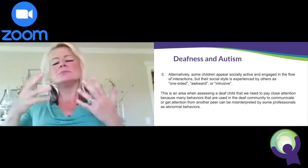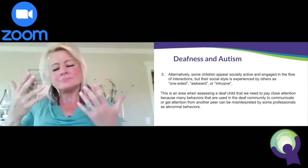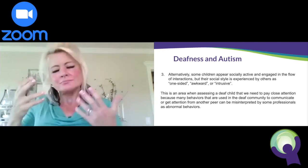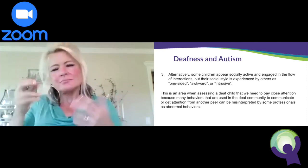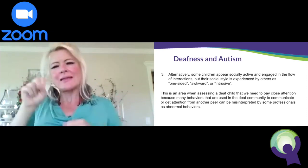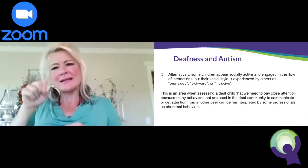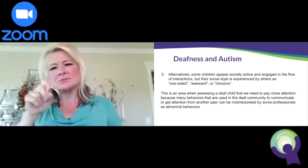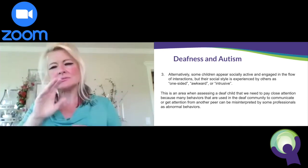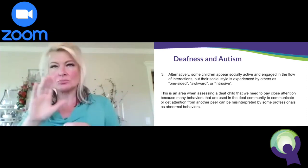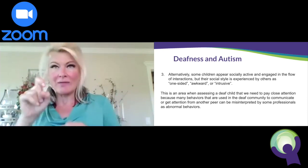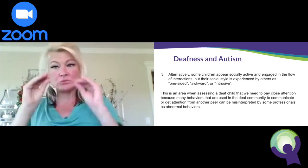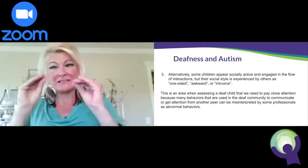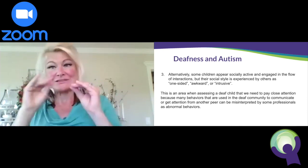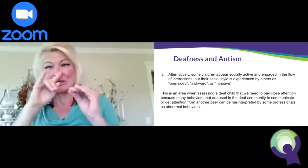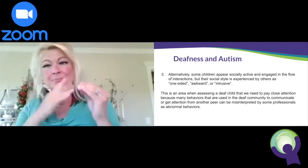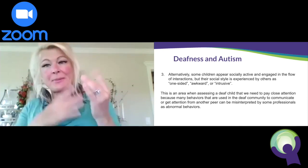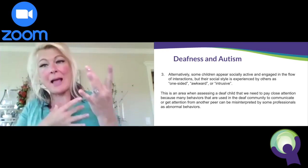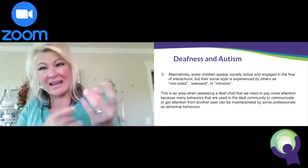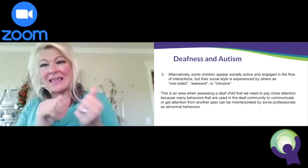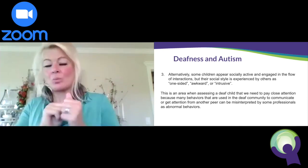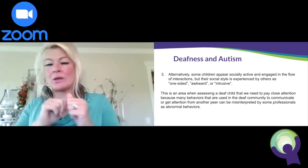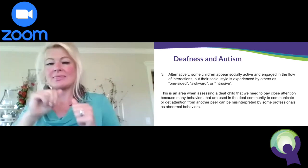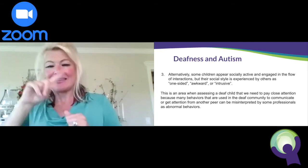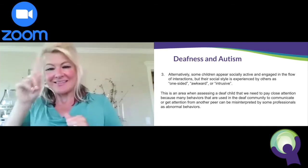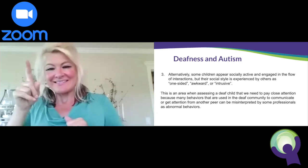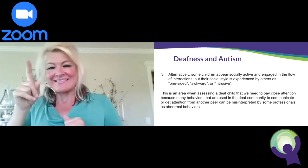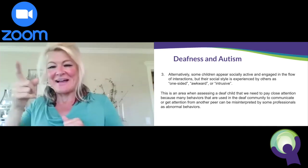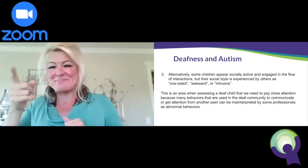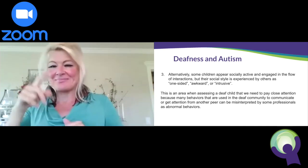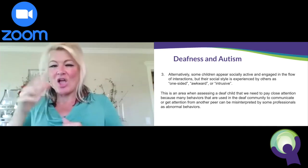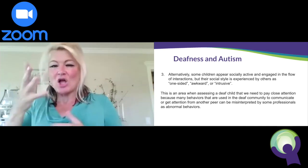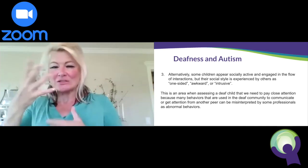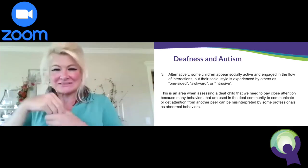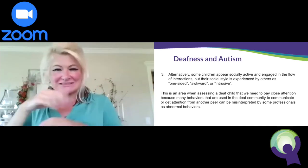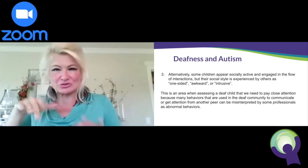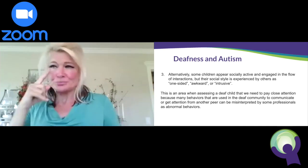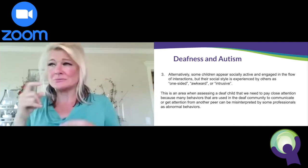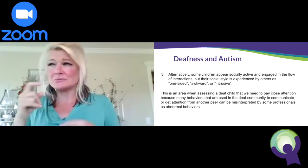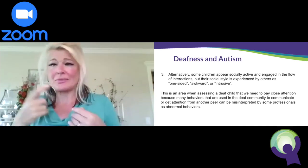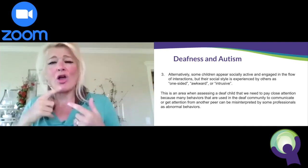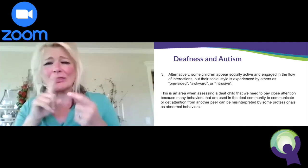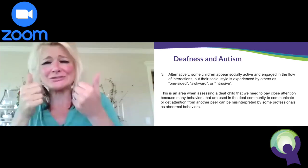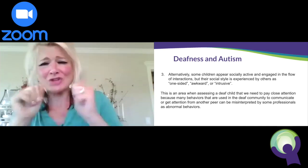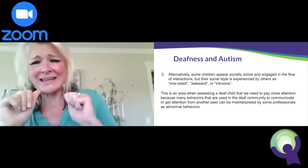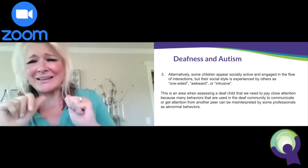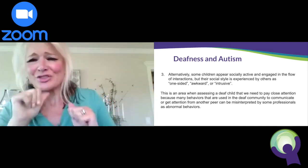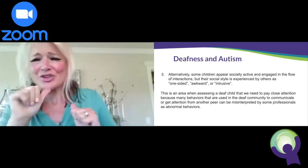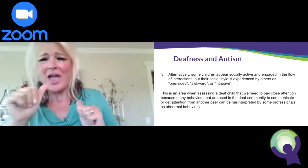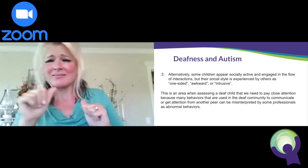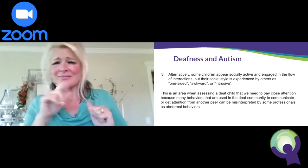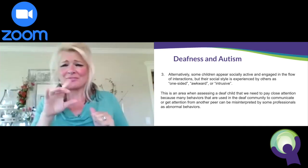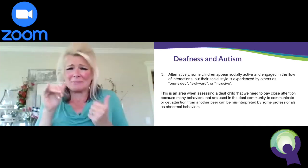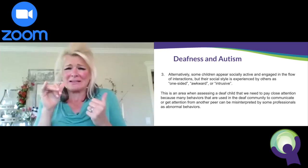They may be awkward, they may...feel like they're not